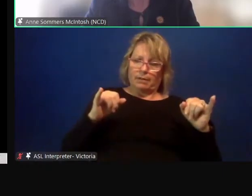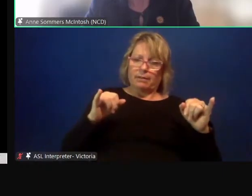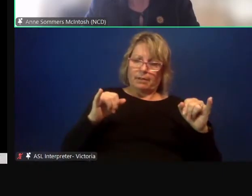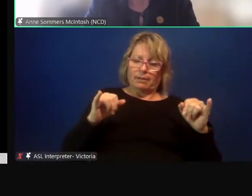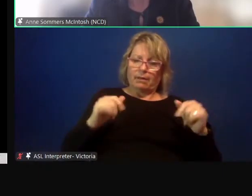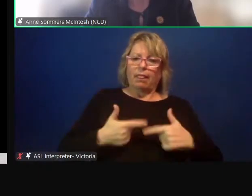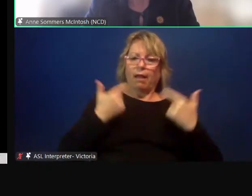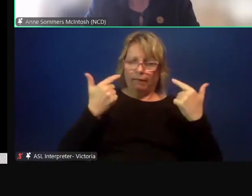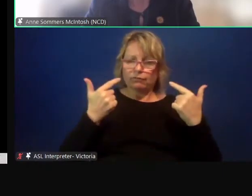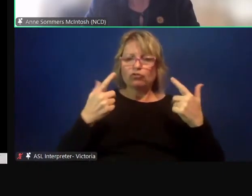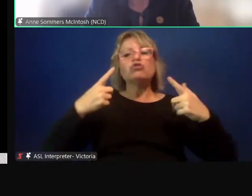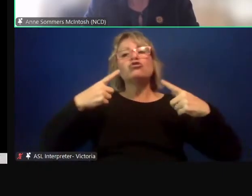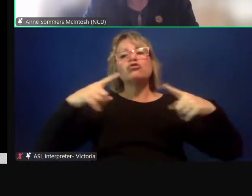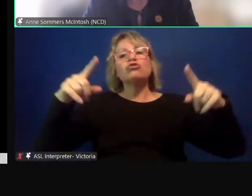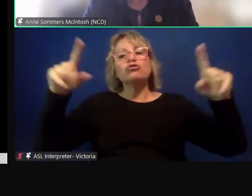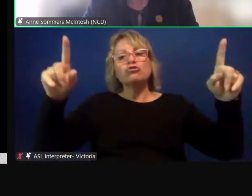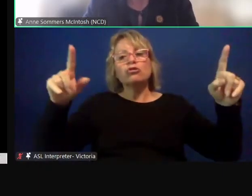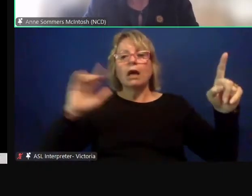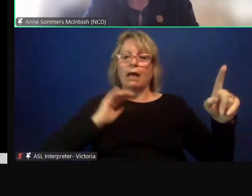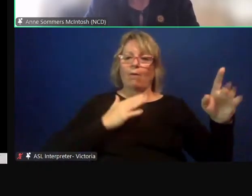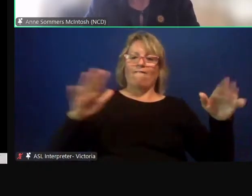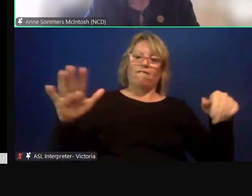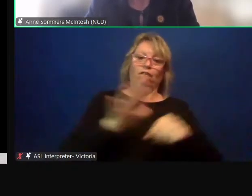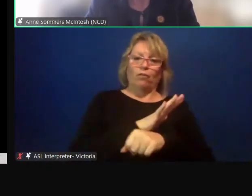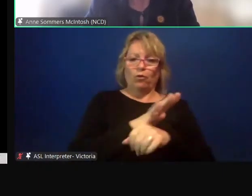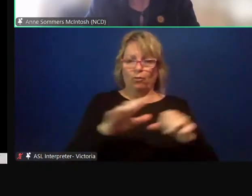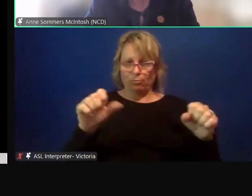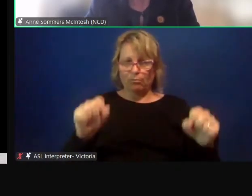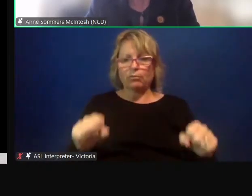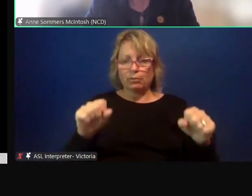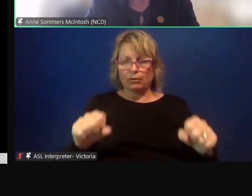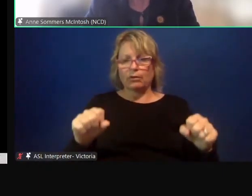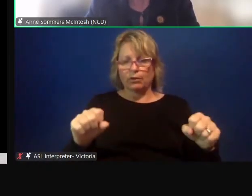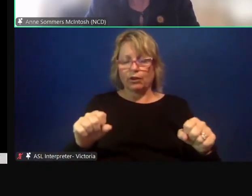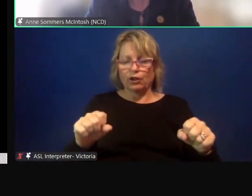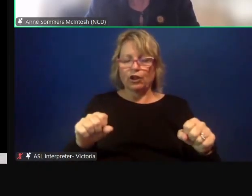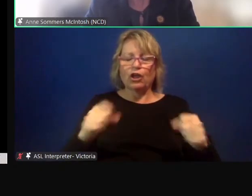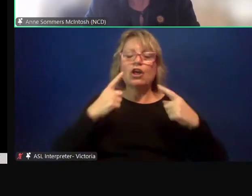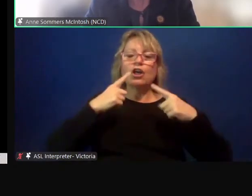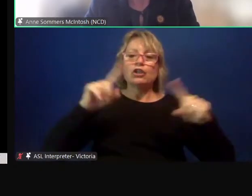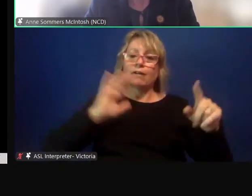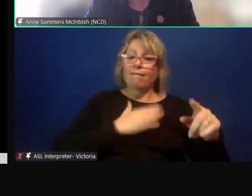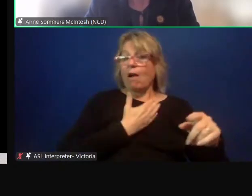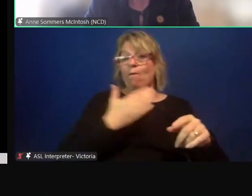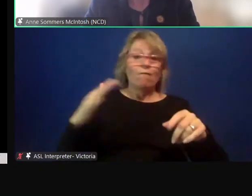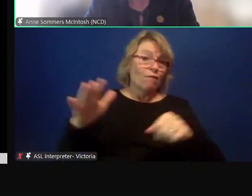to achieve our full potential. Achieving our full potential is only possible if